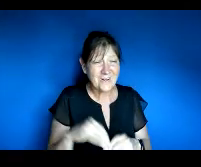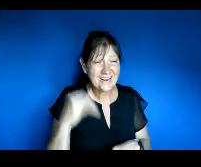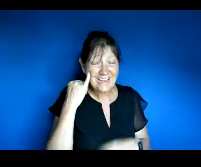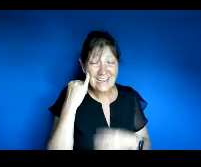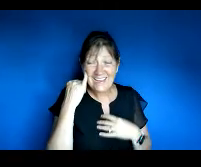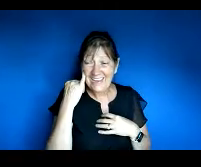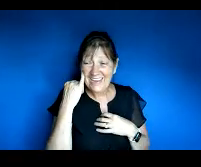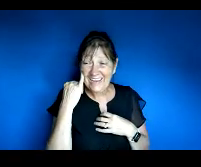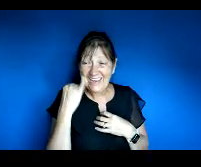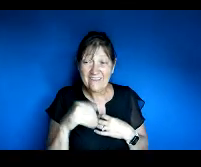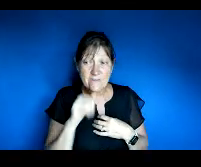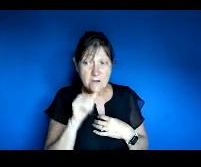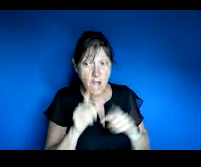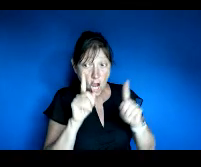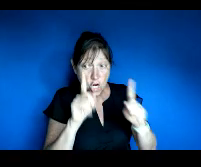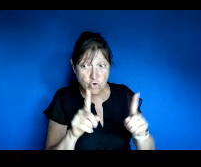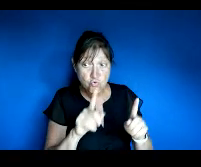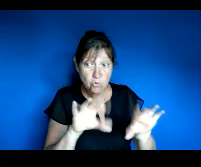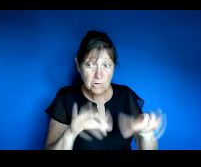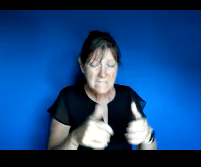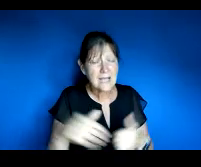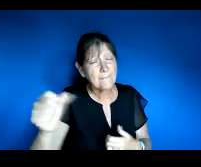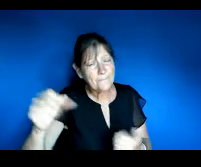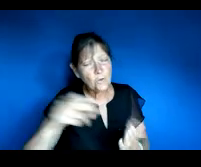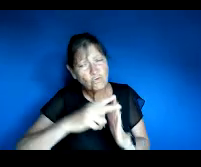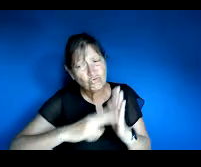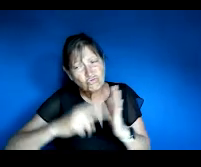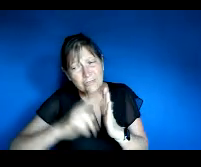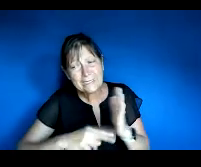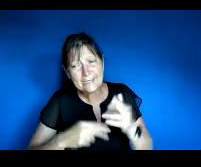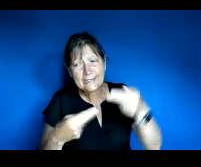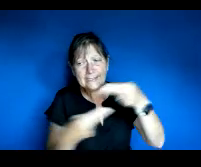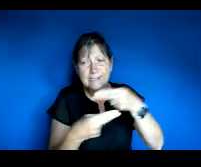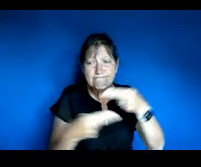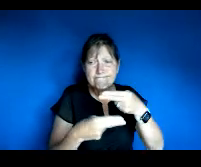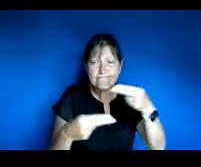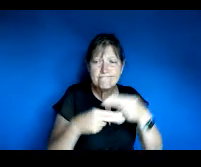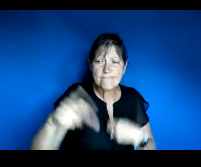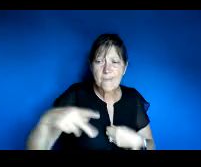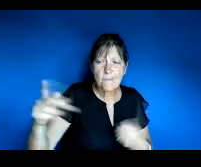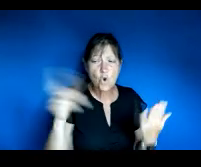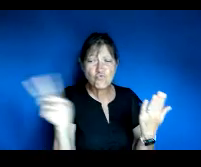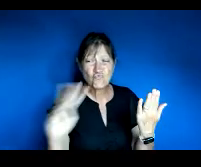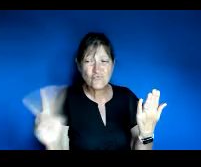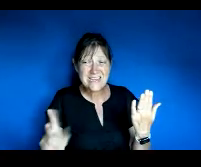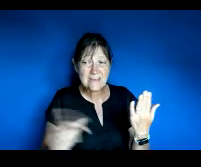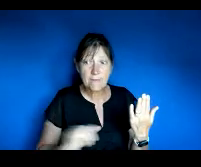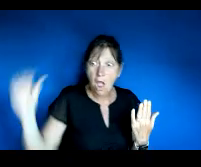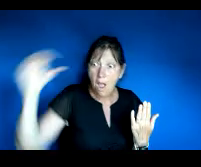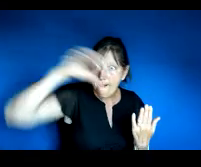sure, you can learn the stuff in the book and in the, you know, the slides that maybe are posted online, but you're gonna miss all of the interaction